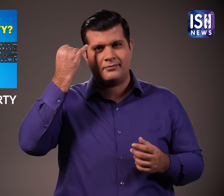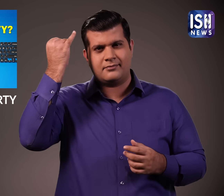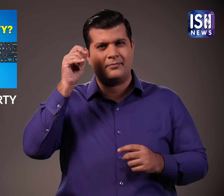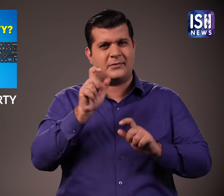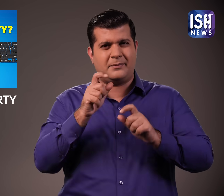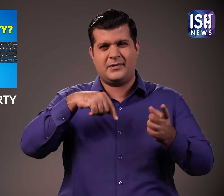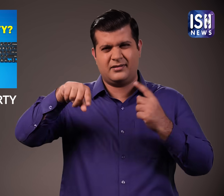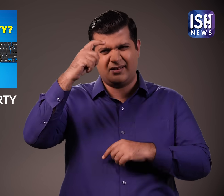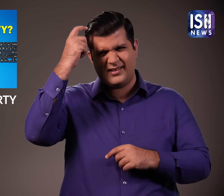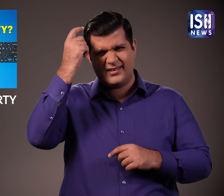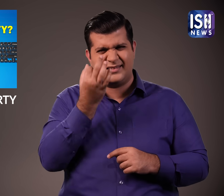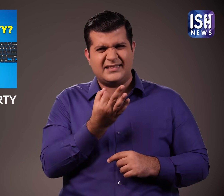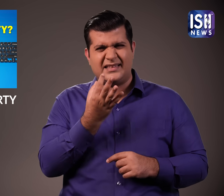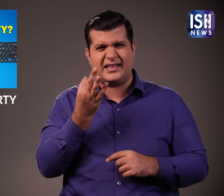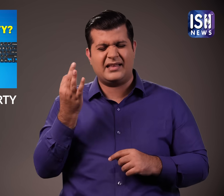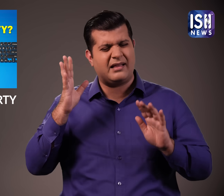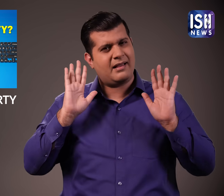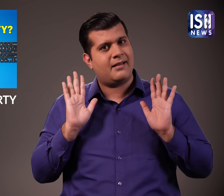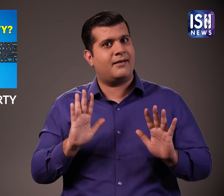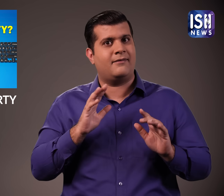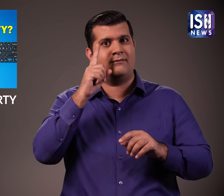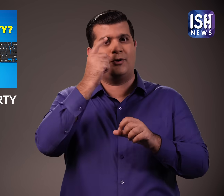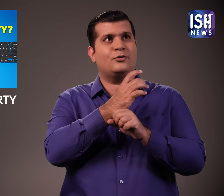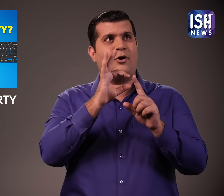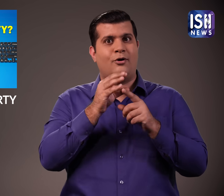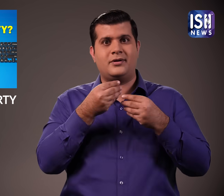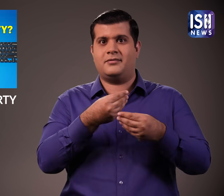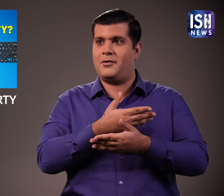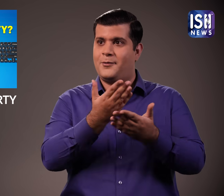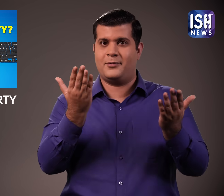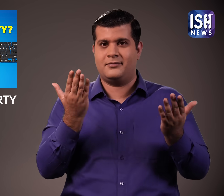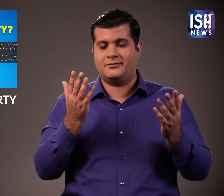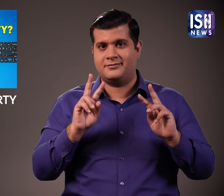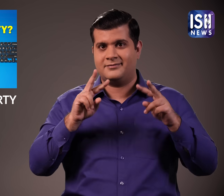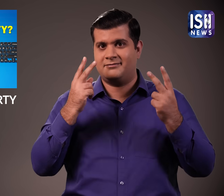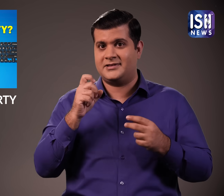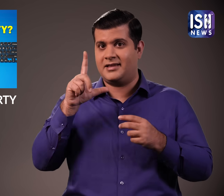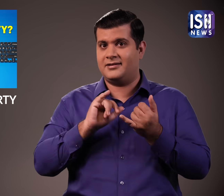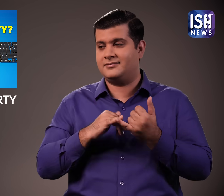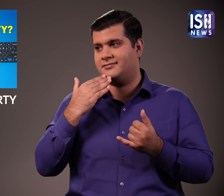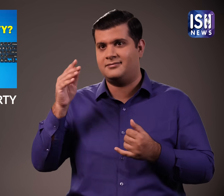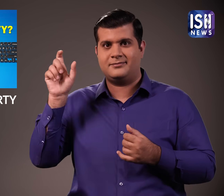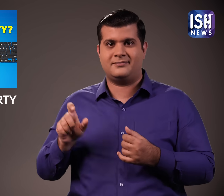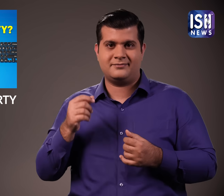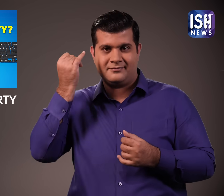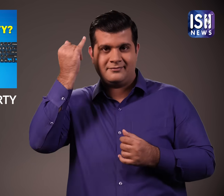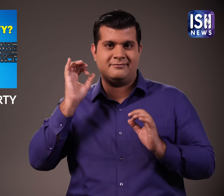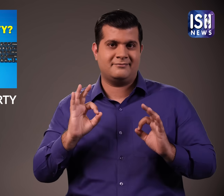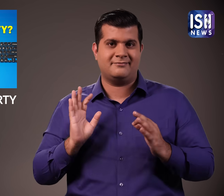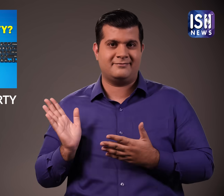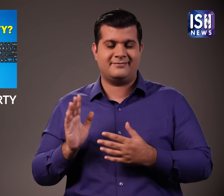How smart and god gifted these invventors are! All thanks to Sholes!